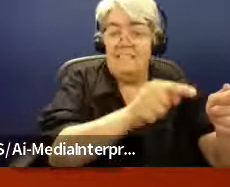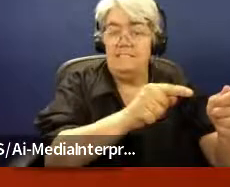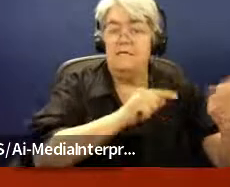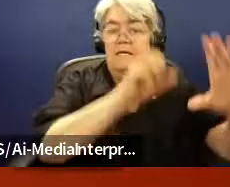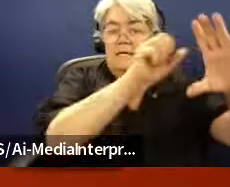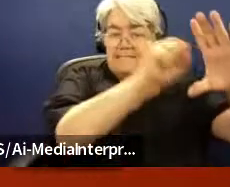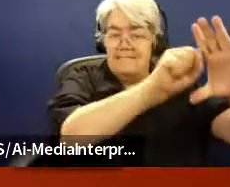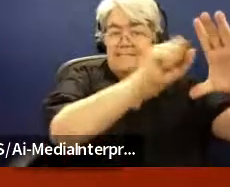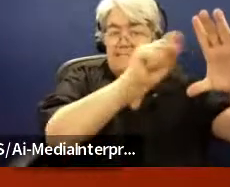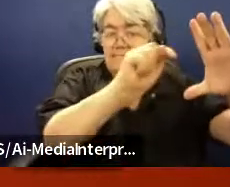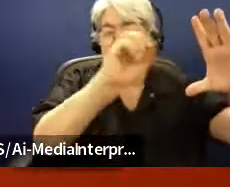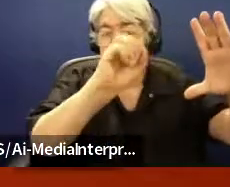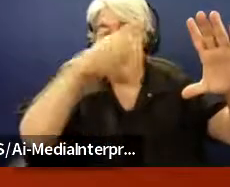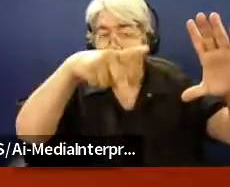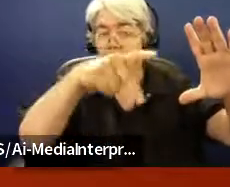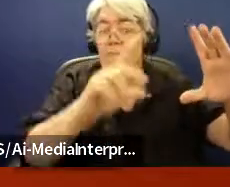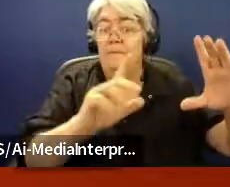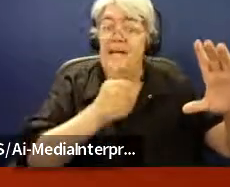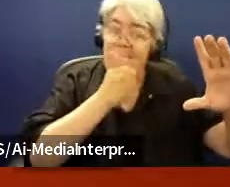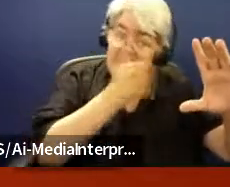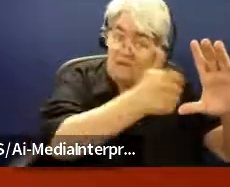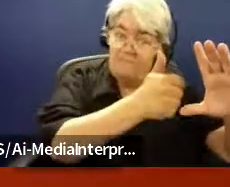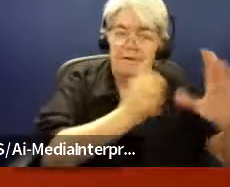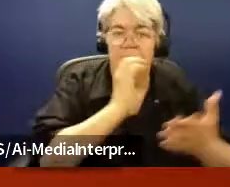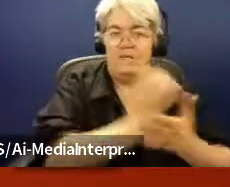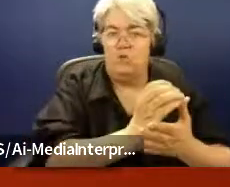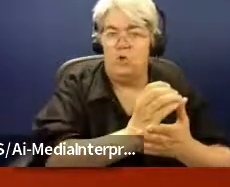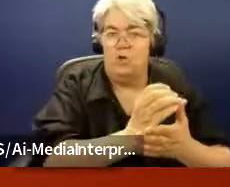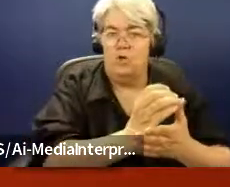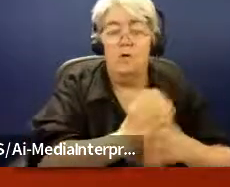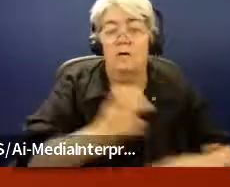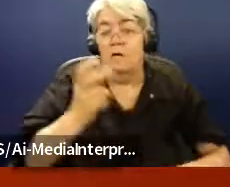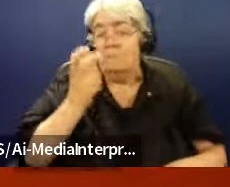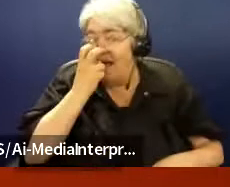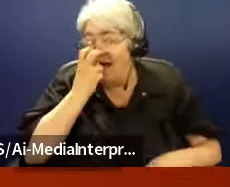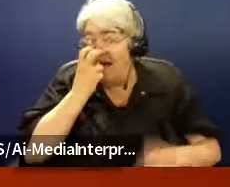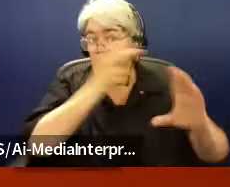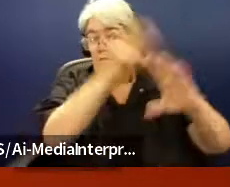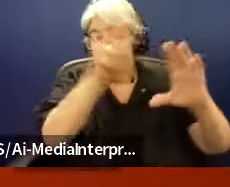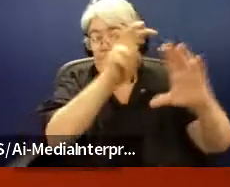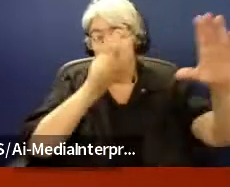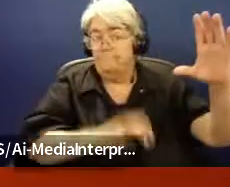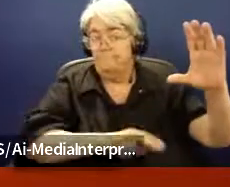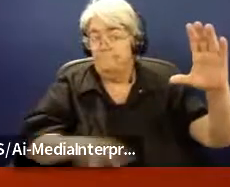would get stock images and within those images have words , that is not appropriate.